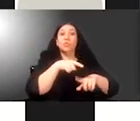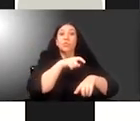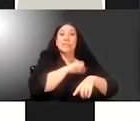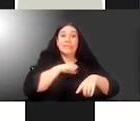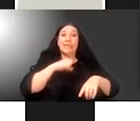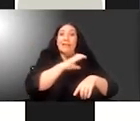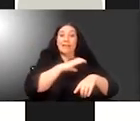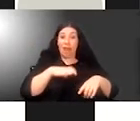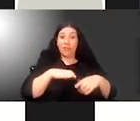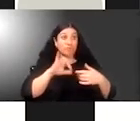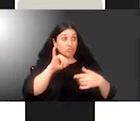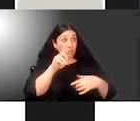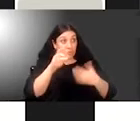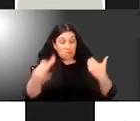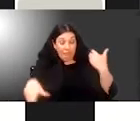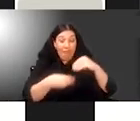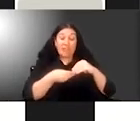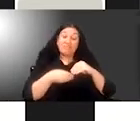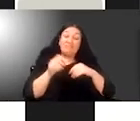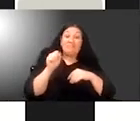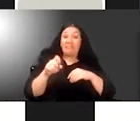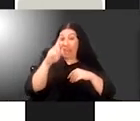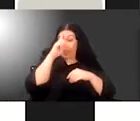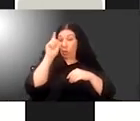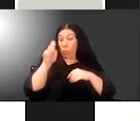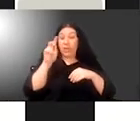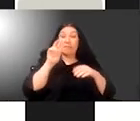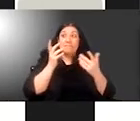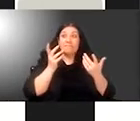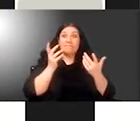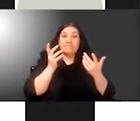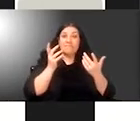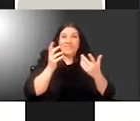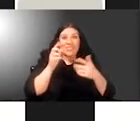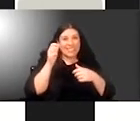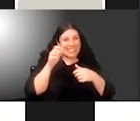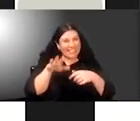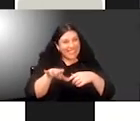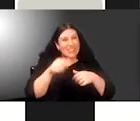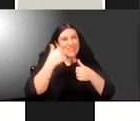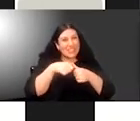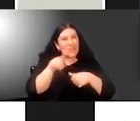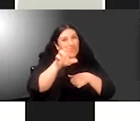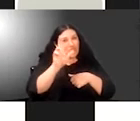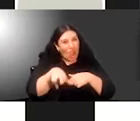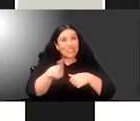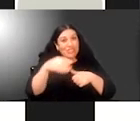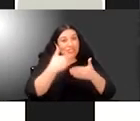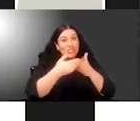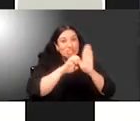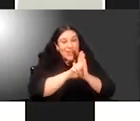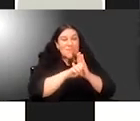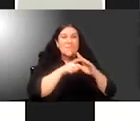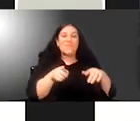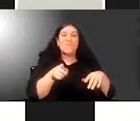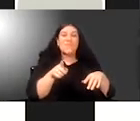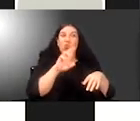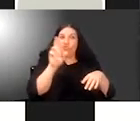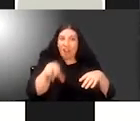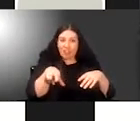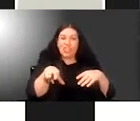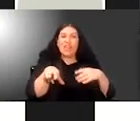Yeah, first of all, we need to look at the fact -- and Rochester, I think, is an example. I think the Rochester community is pretty engaged with local government, both through the CIL and through Rochester Technical Institute for the Deaf and other programs.